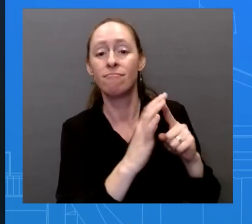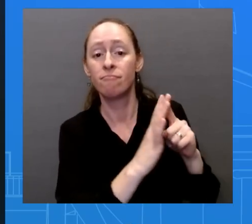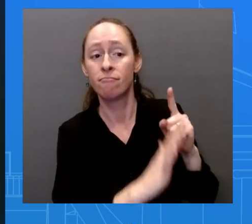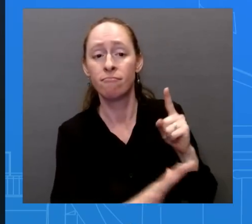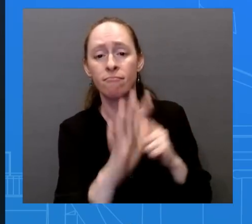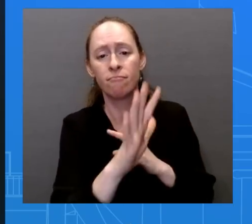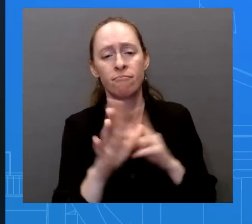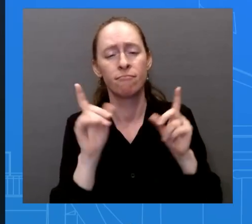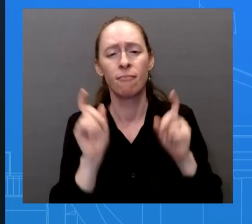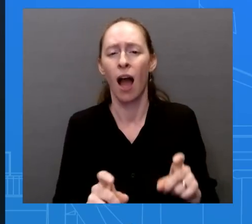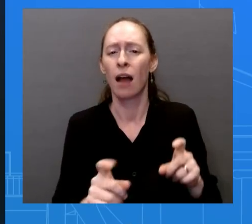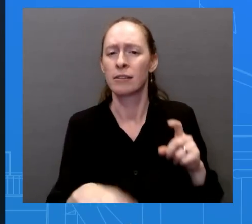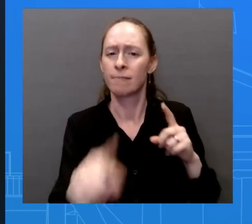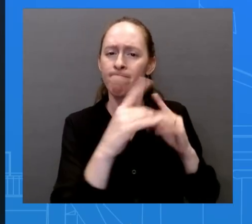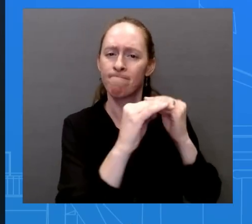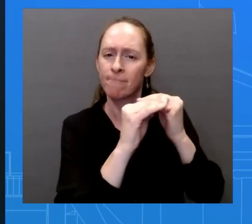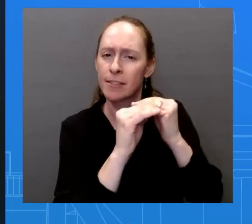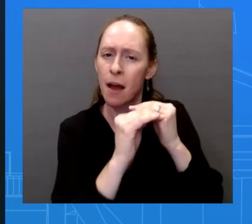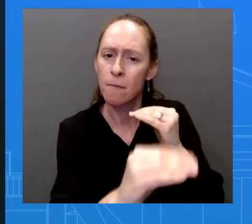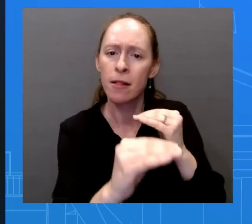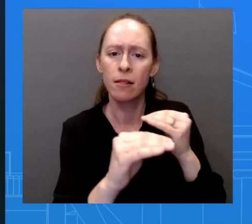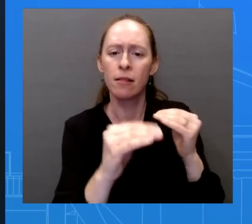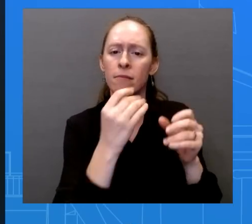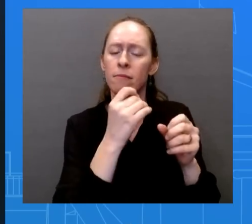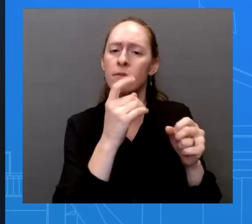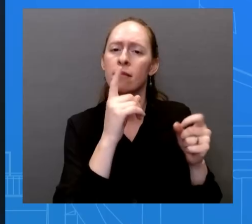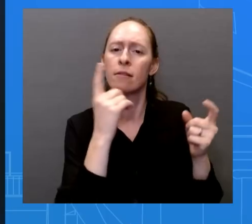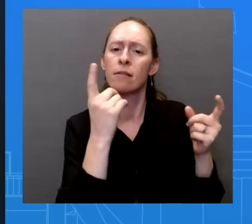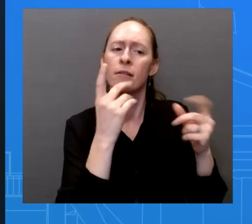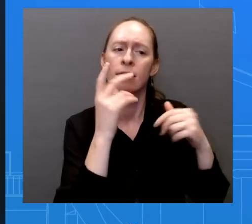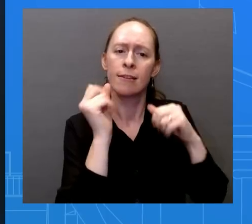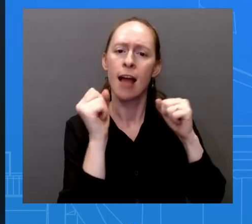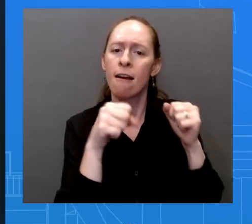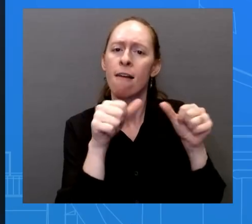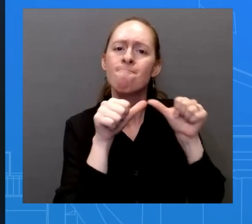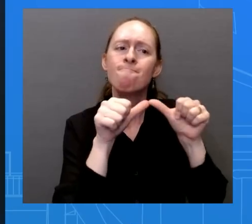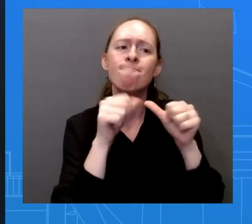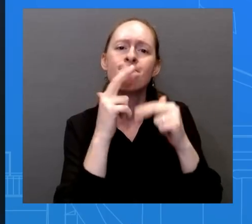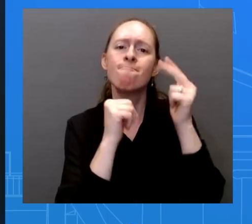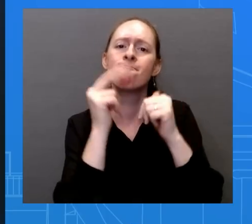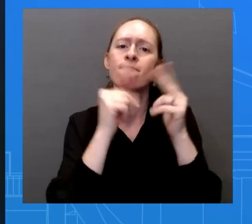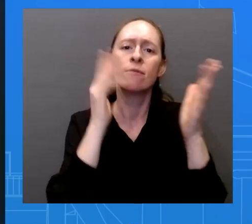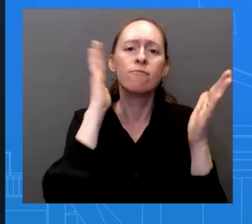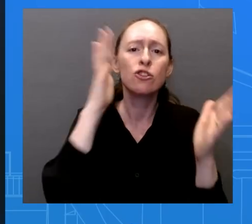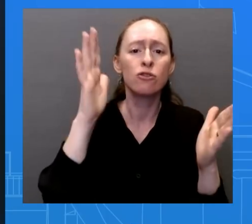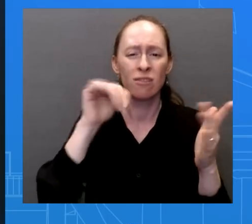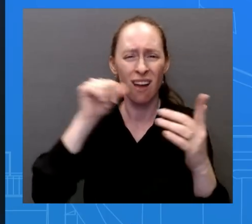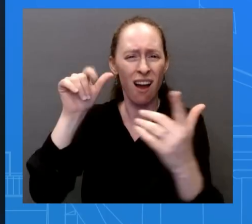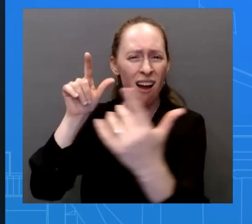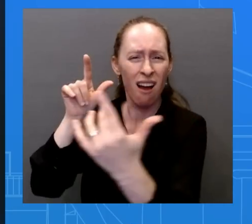He first worked on this issue nearly a decade ago as Vice President, and is pleased that U.S. mediation